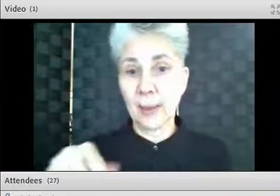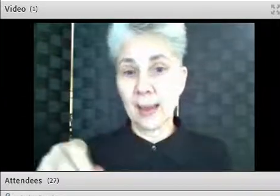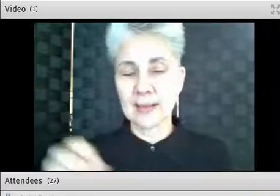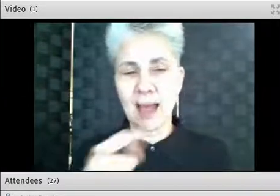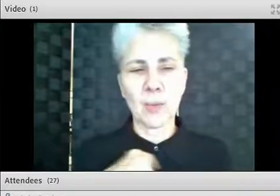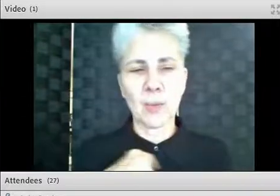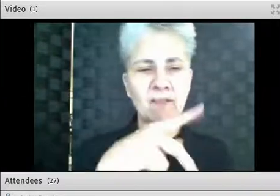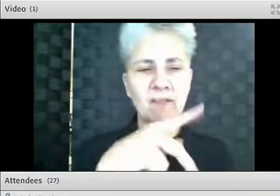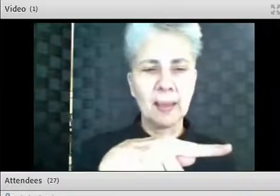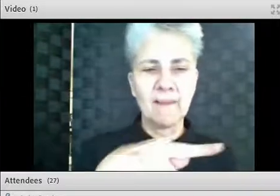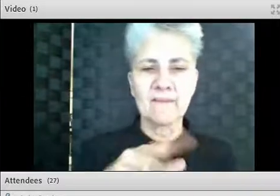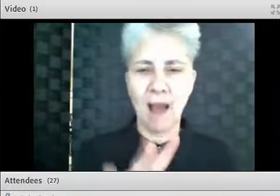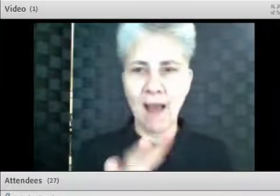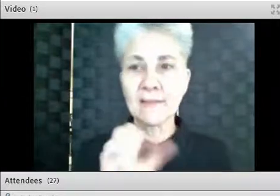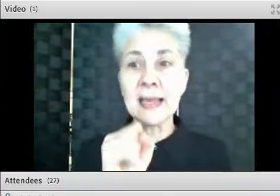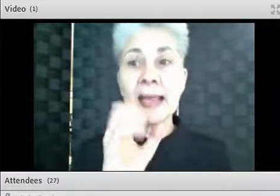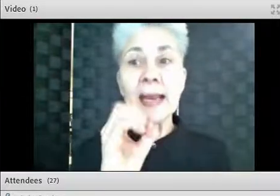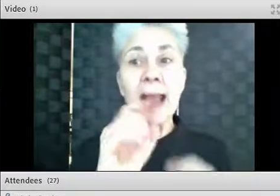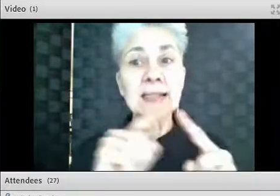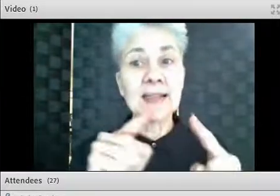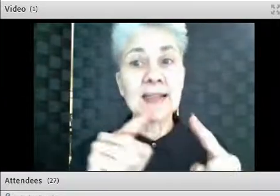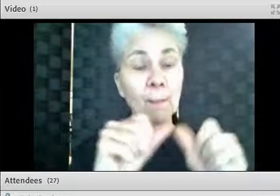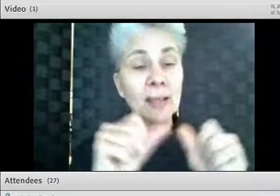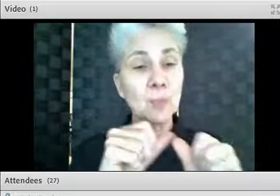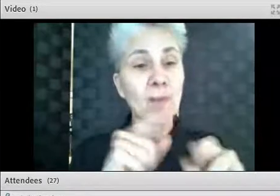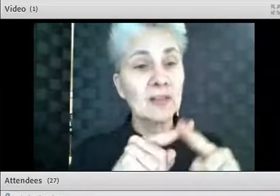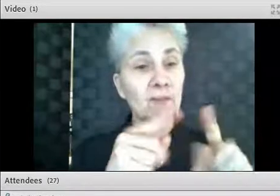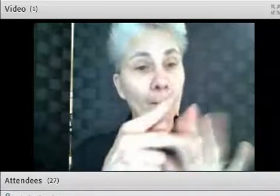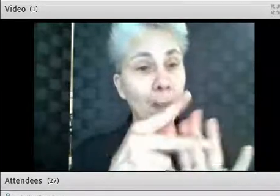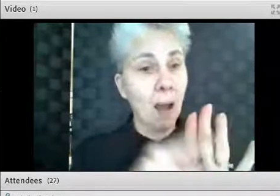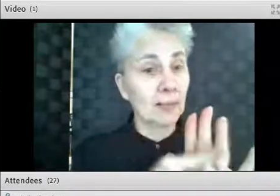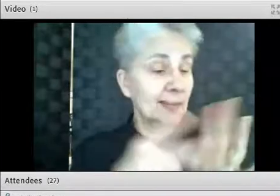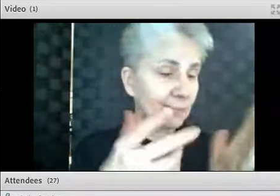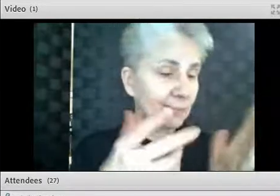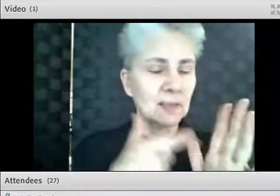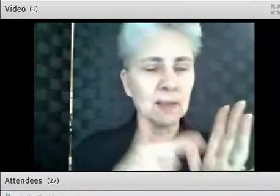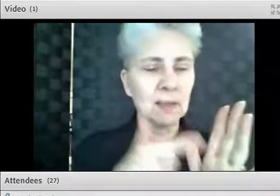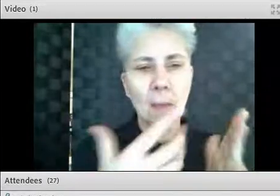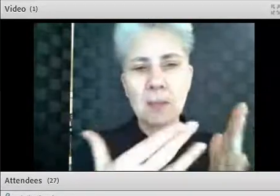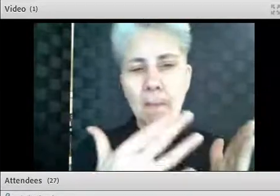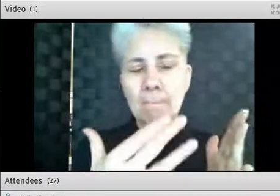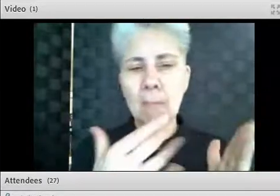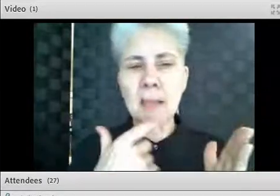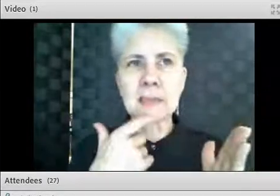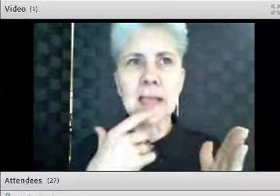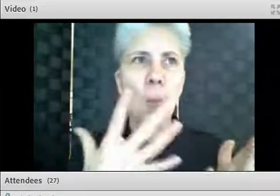Now, different places will have different policies where sometimes, it may say, you know, round down.